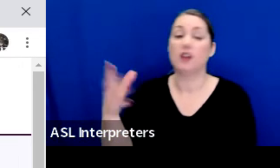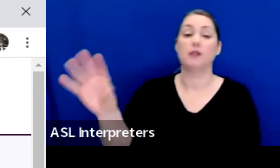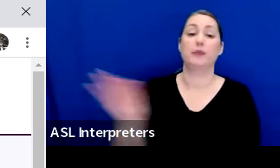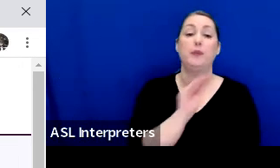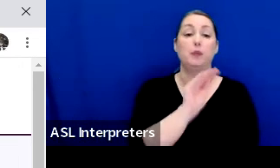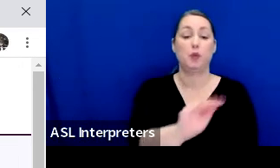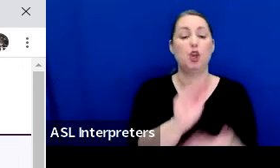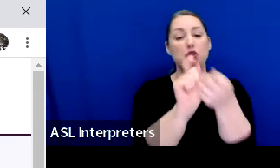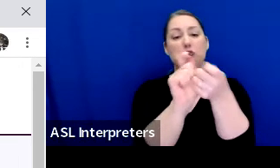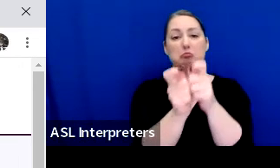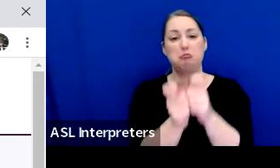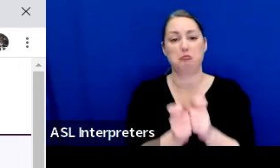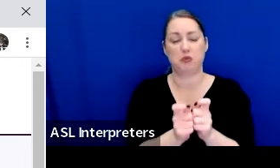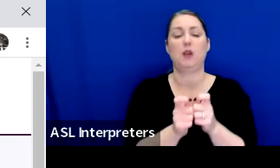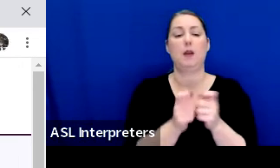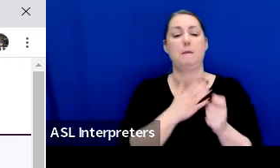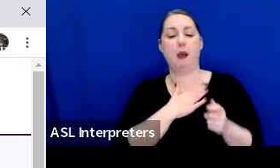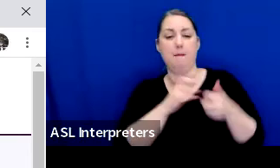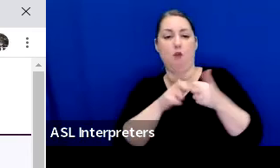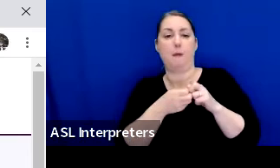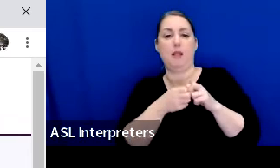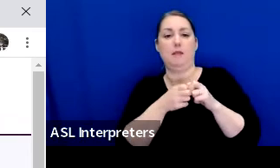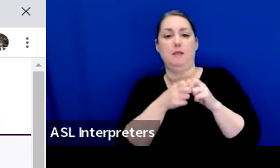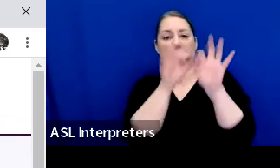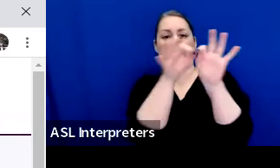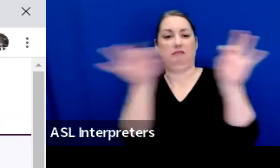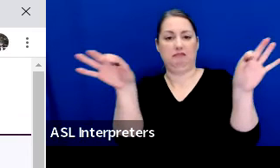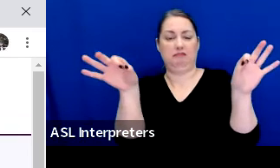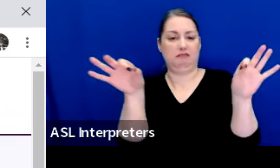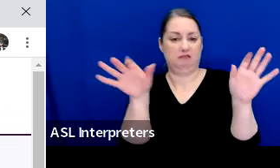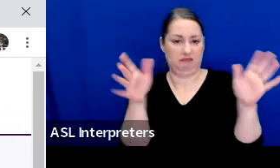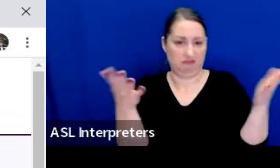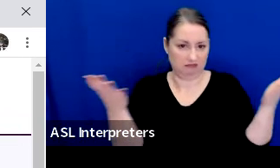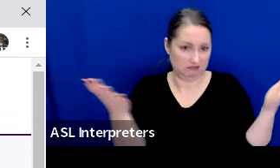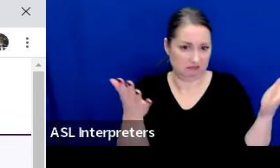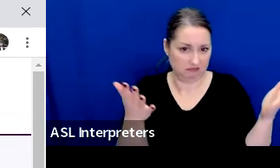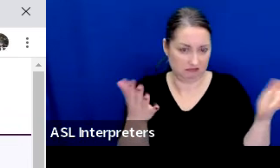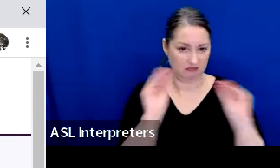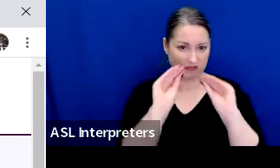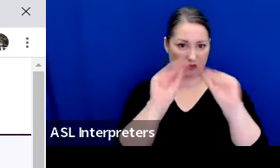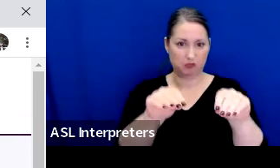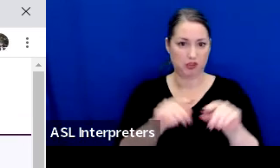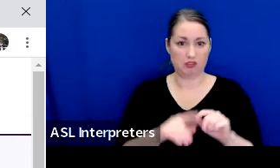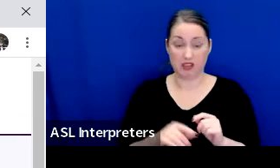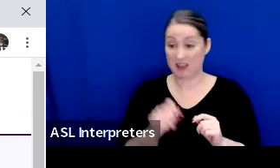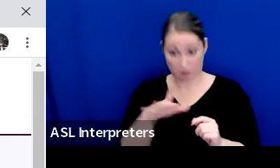And then I make my own problem that way, but you don't have to do that, you could just find a problem and let that happen. You know, it's changed at all.